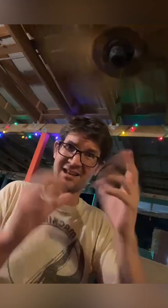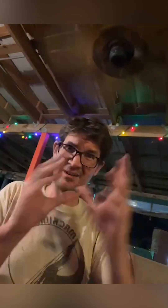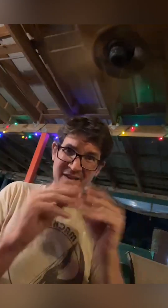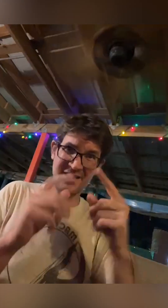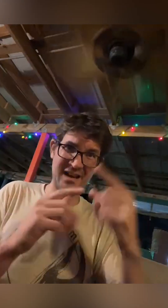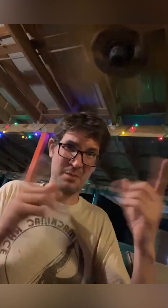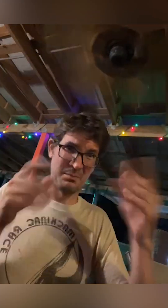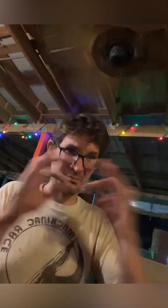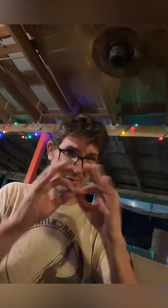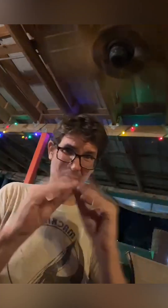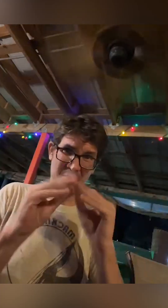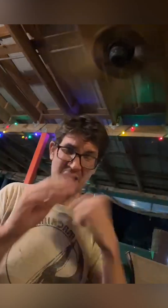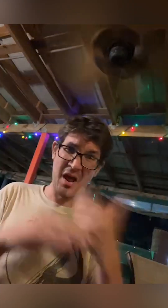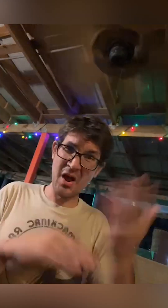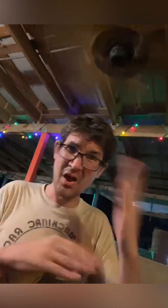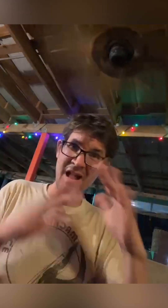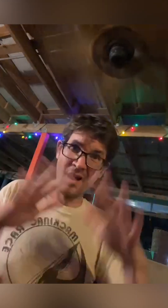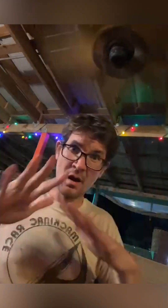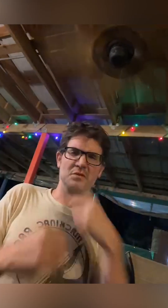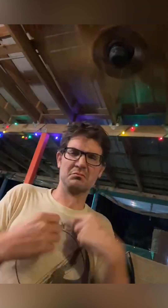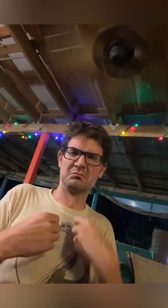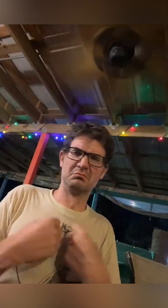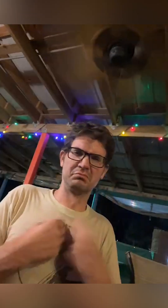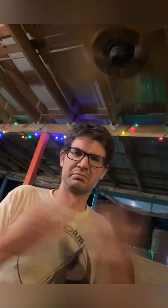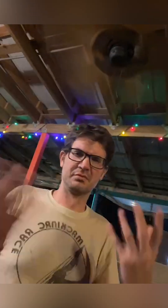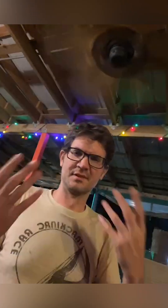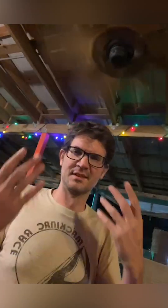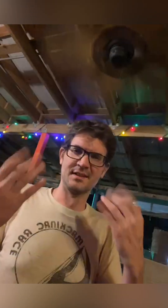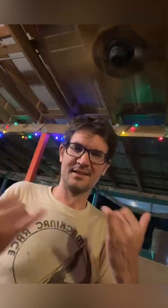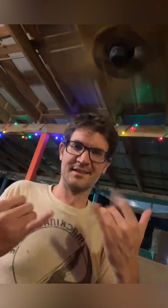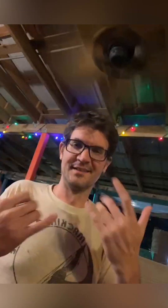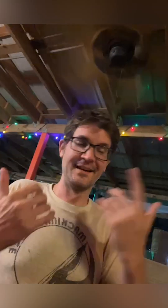I worked, I attended all my meetings… and I’m totally exhausted.